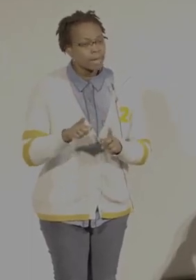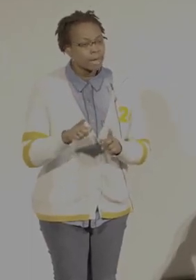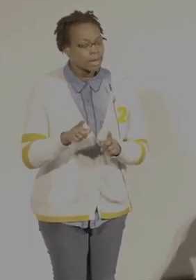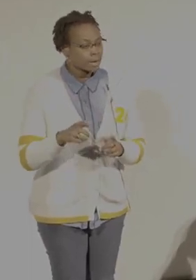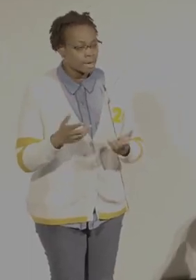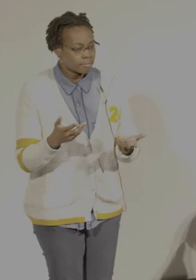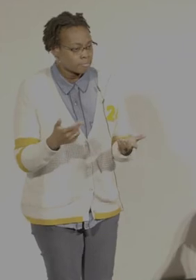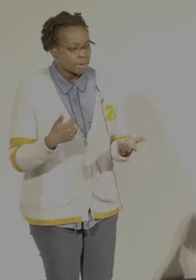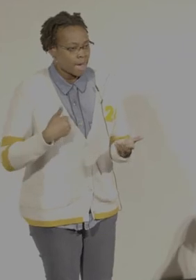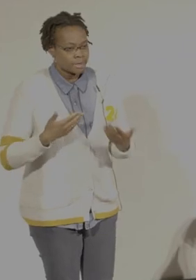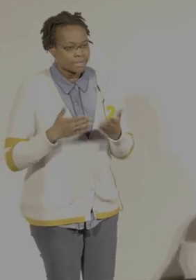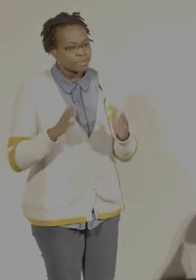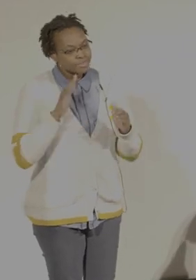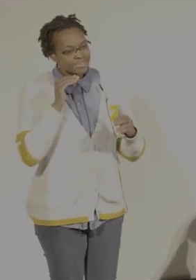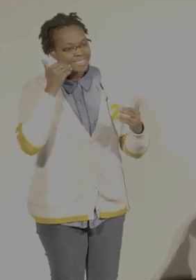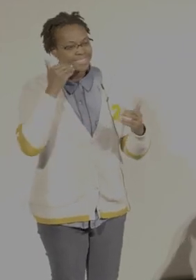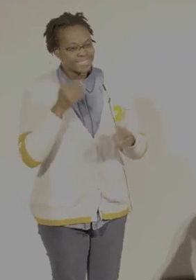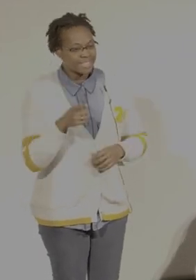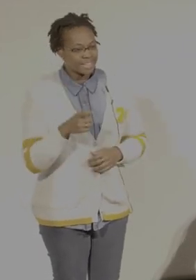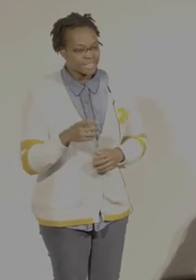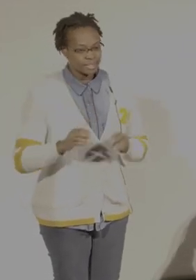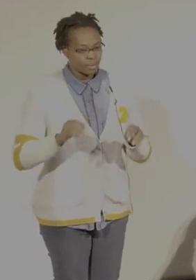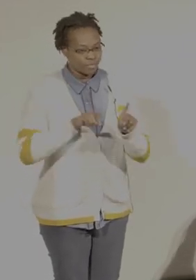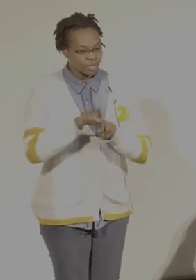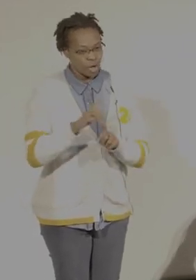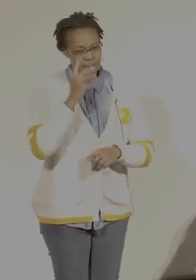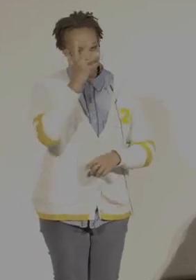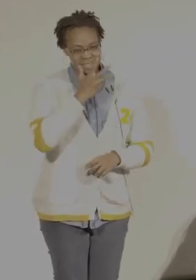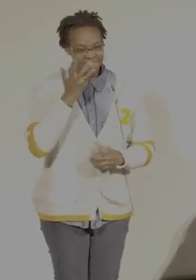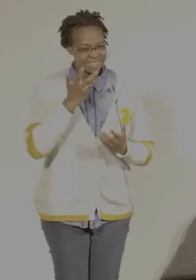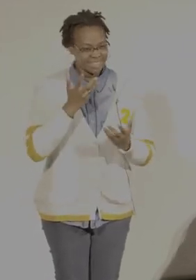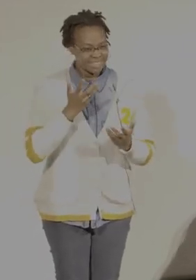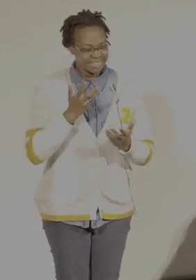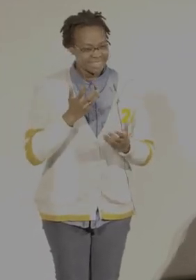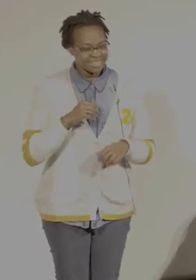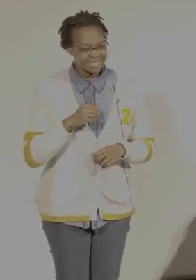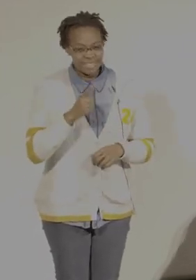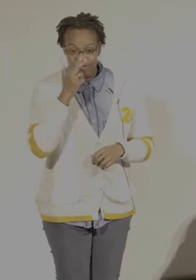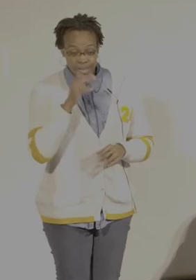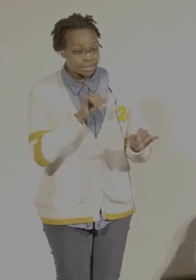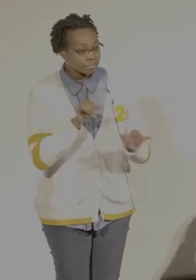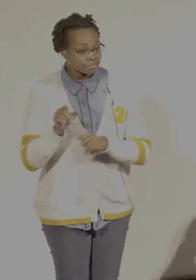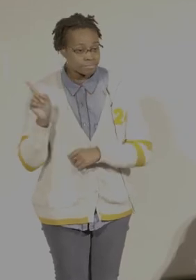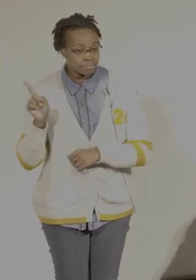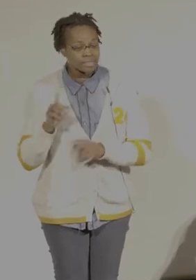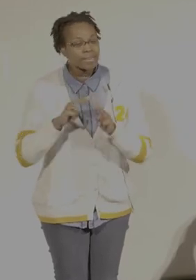He had this broad smile and these movie star good looks. And he was funny just as he is in the film and very engaging.